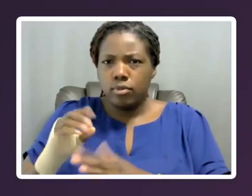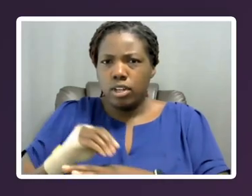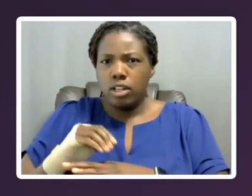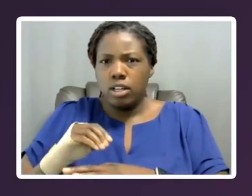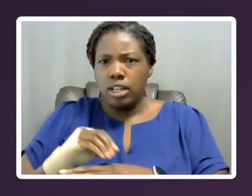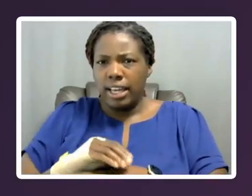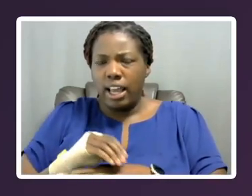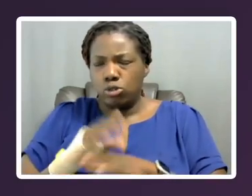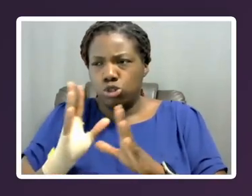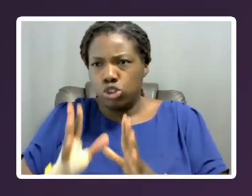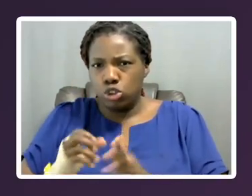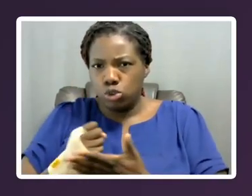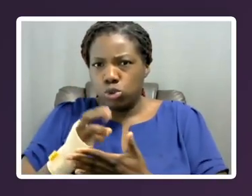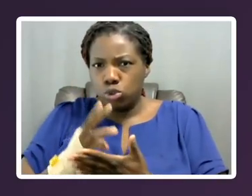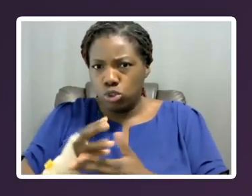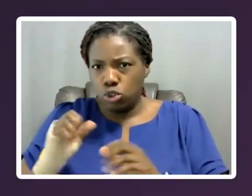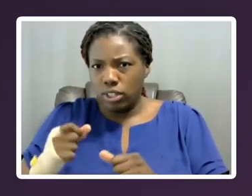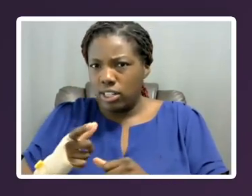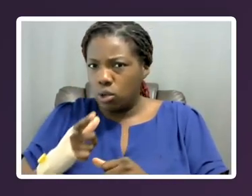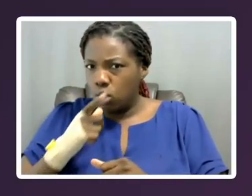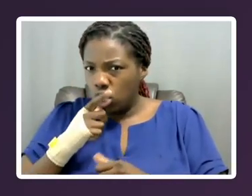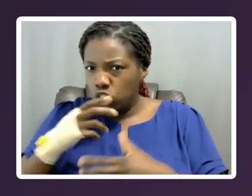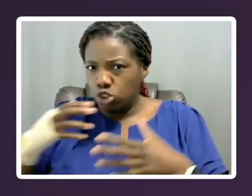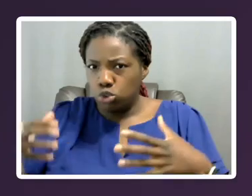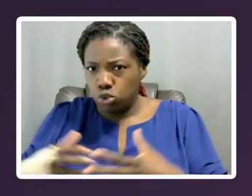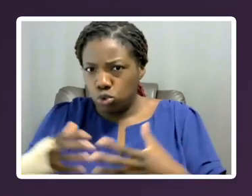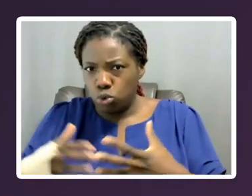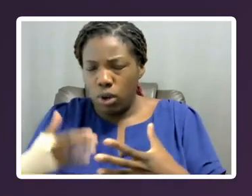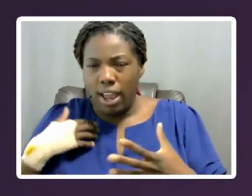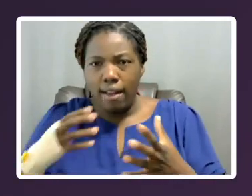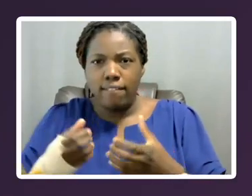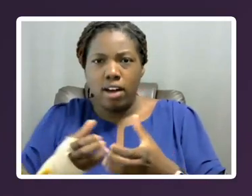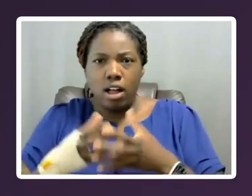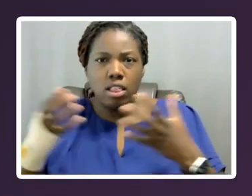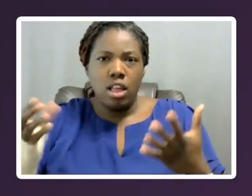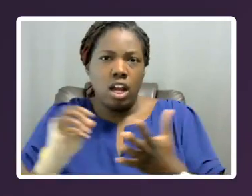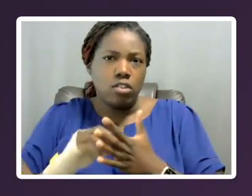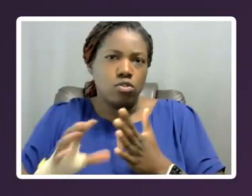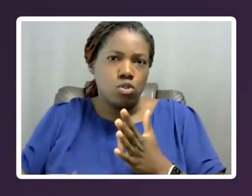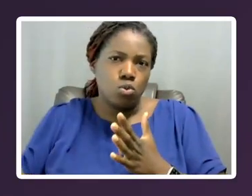"If you could do some lunch bunches, we have a lot of students that have just recently within